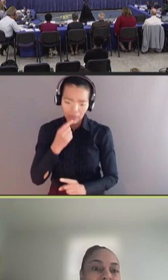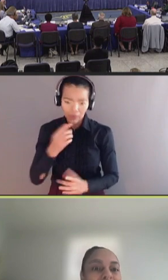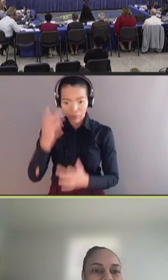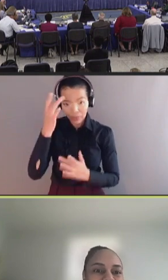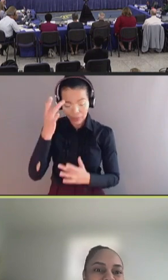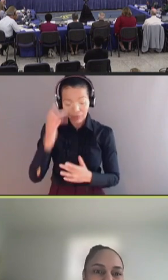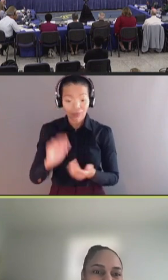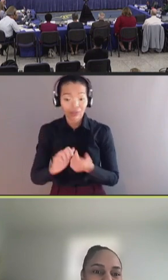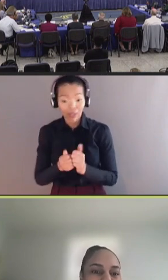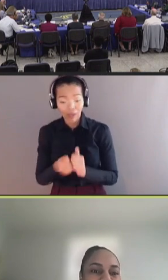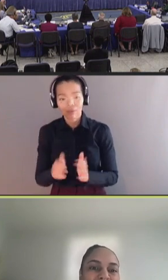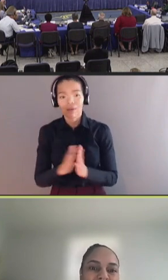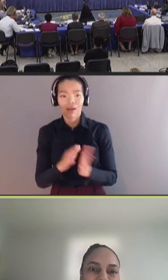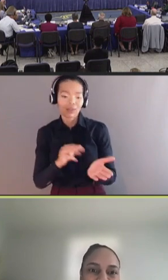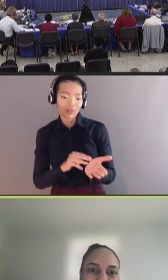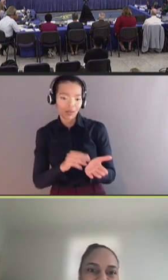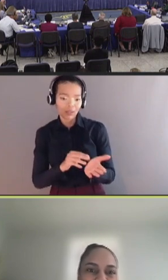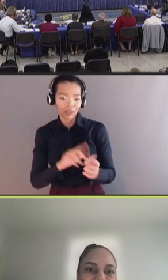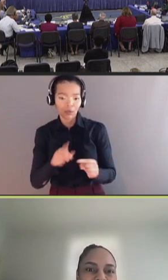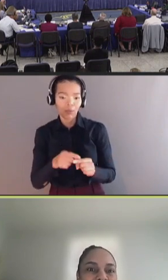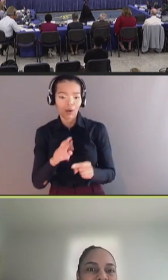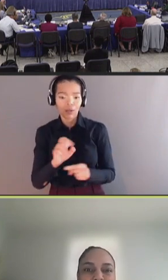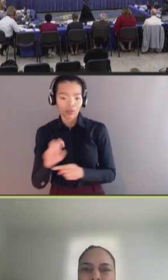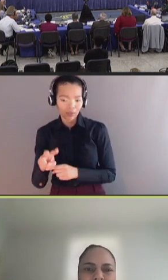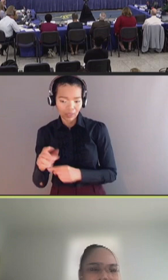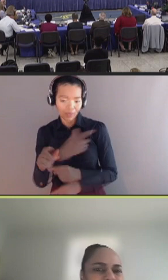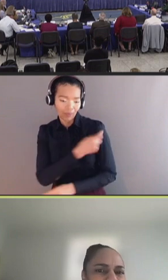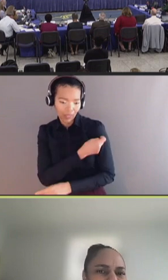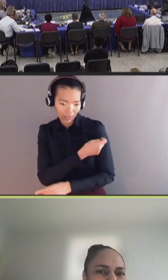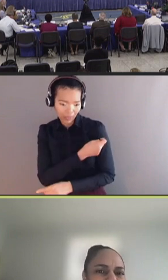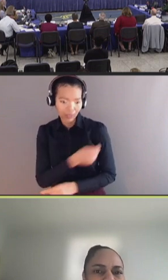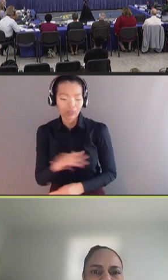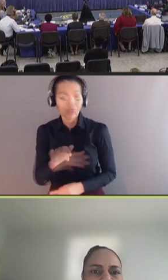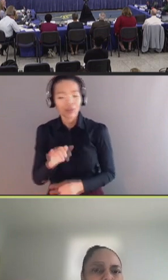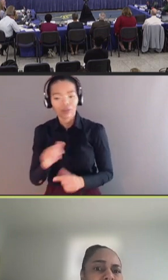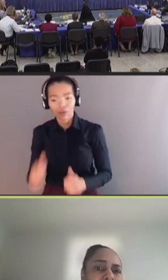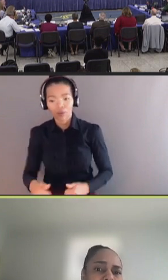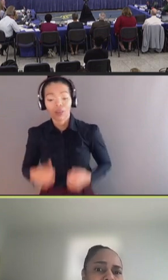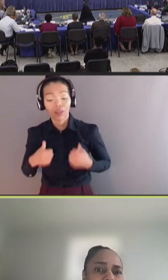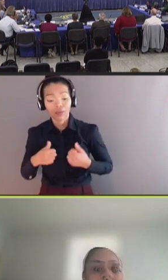your doctor about an RSV vaccine. Living in long-term care, RSV can be